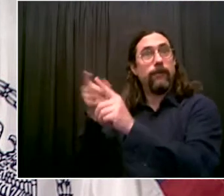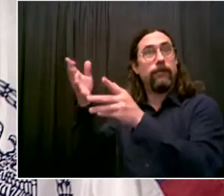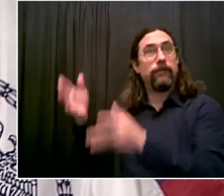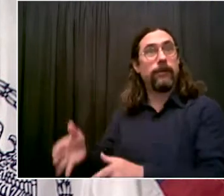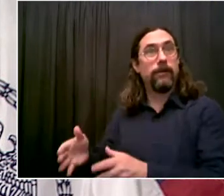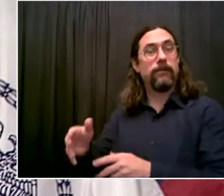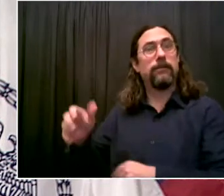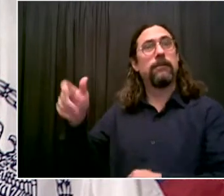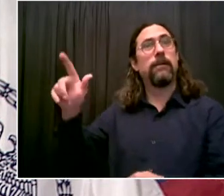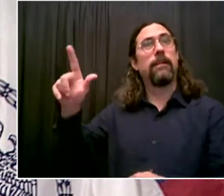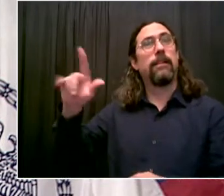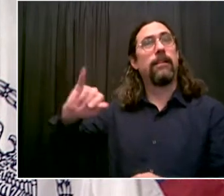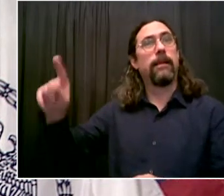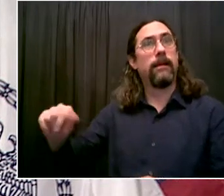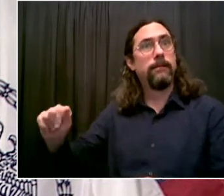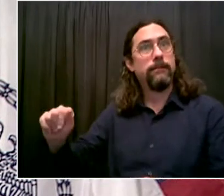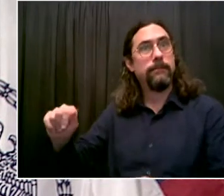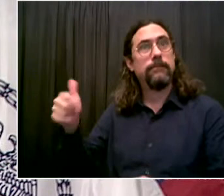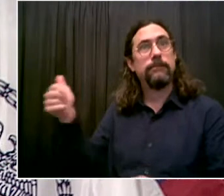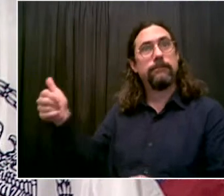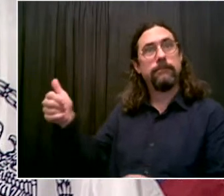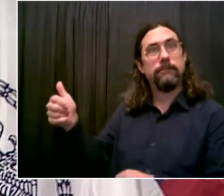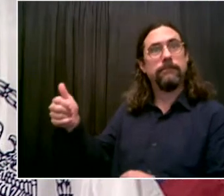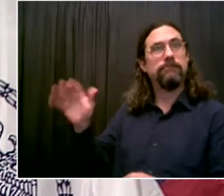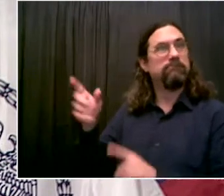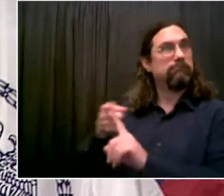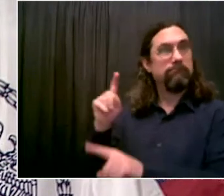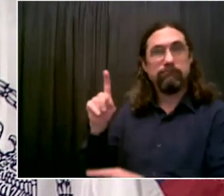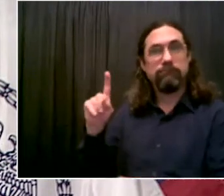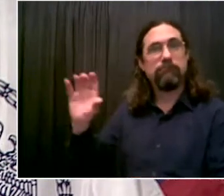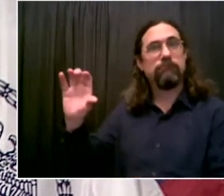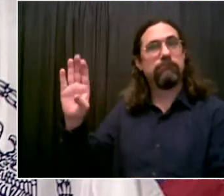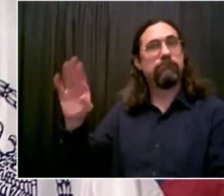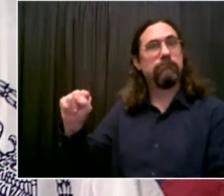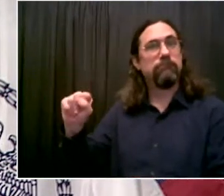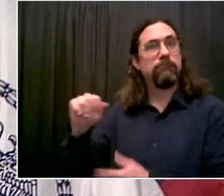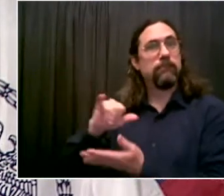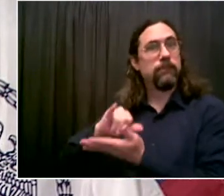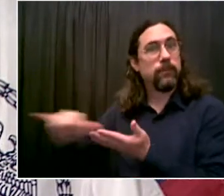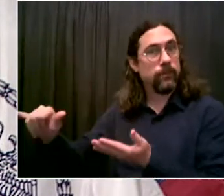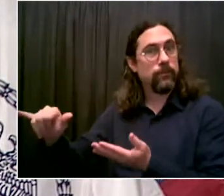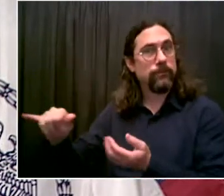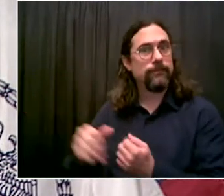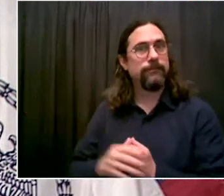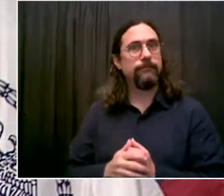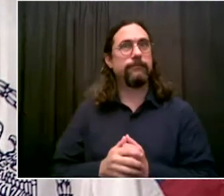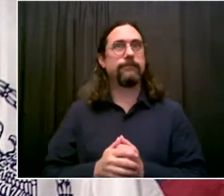KATZ, PRESIDENT AND CEO OF NEW YORK CITY HEALTH AND HOSPITAL. THE FIRST QUESTION GOES TO